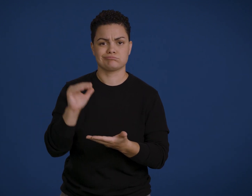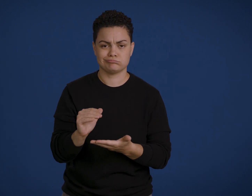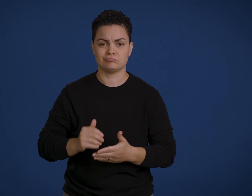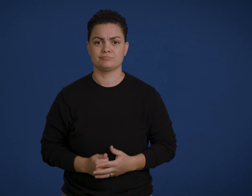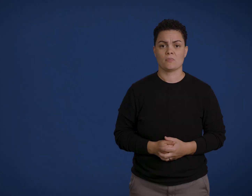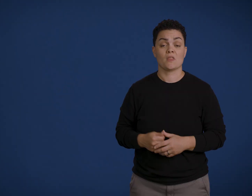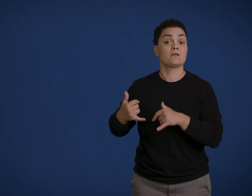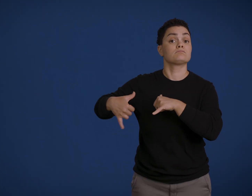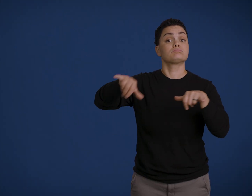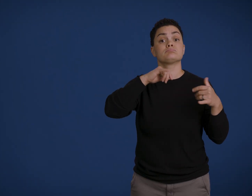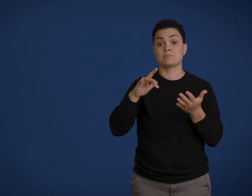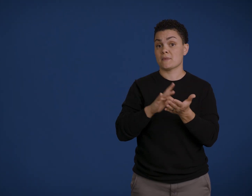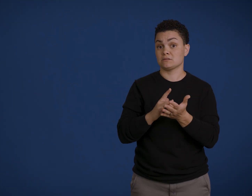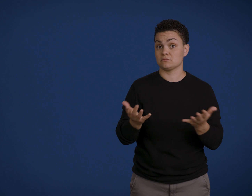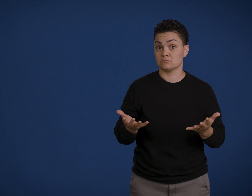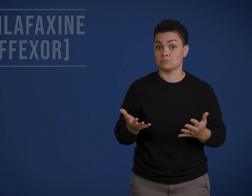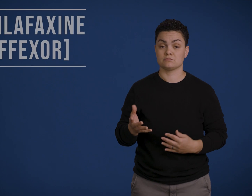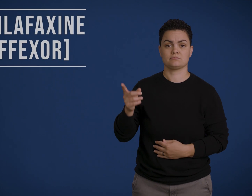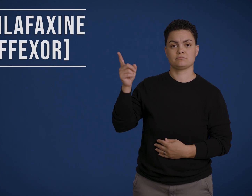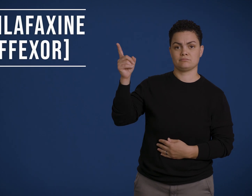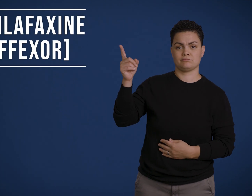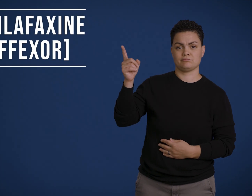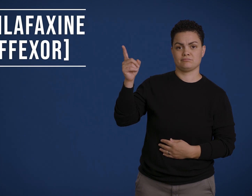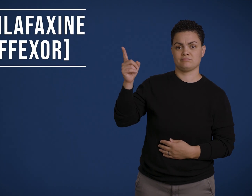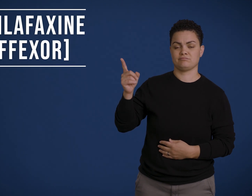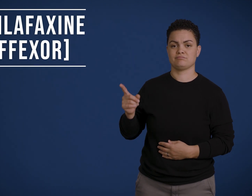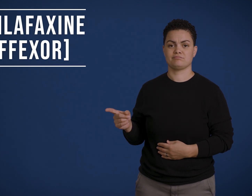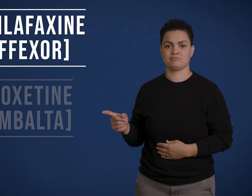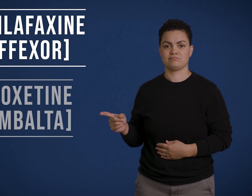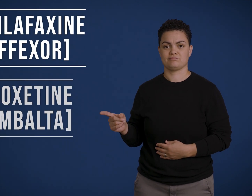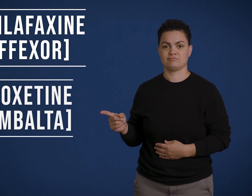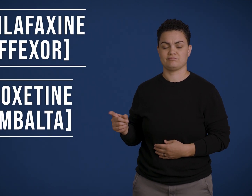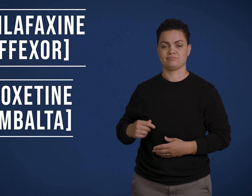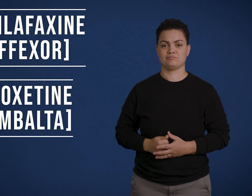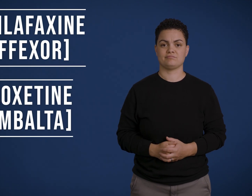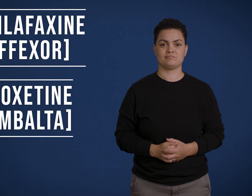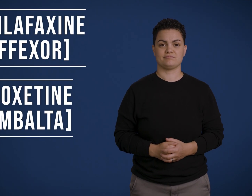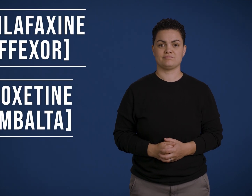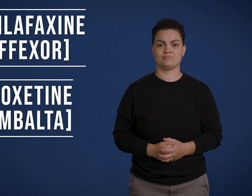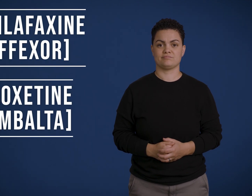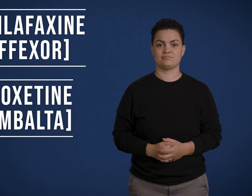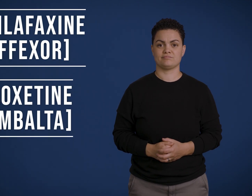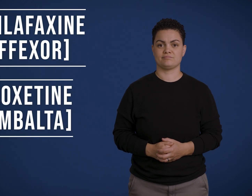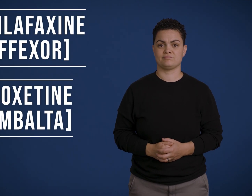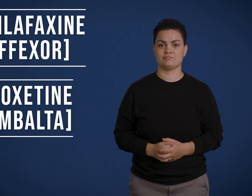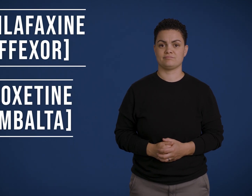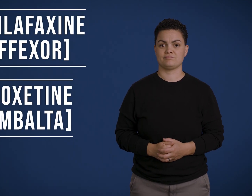Two of the most well-known SNRIs are Venlafaxine, or Effexor; and Duloxetine, or Cymbalta.